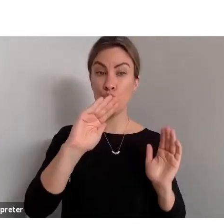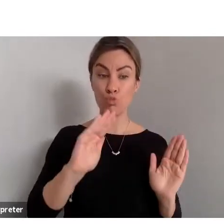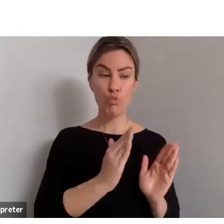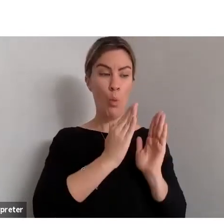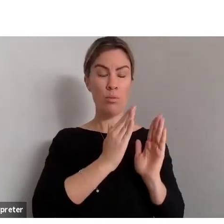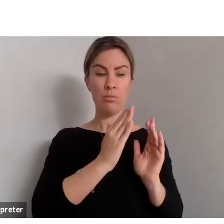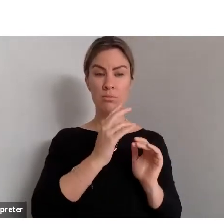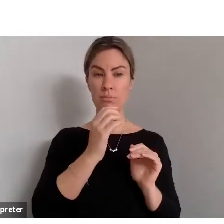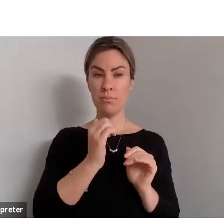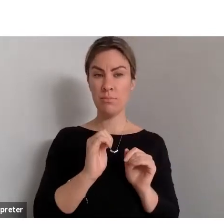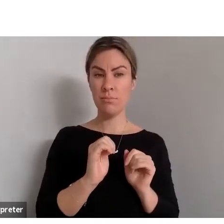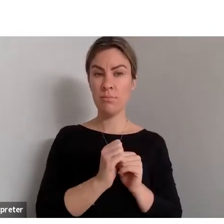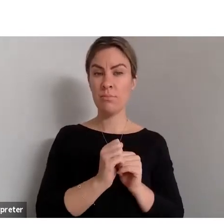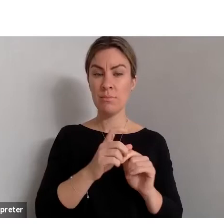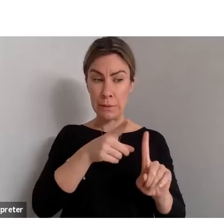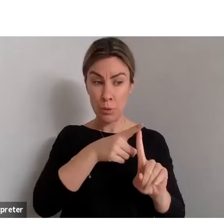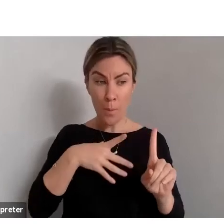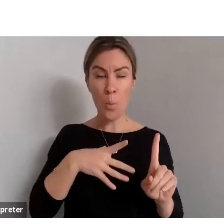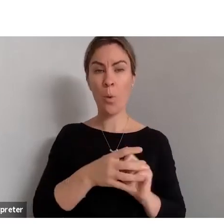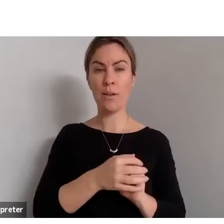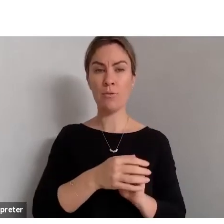Use link shortness.